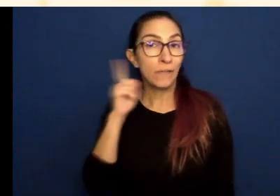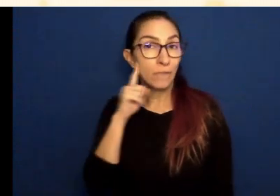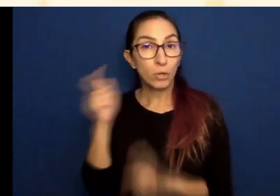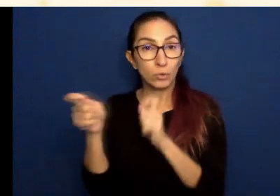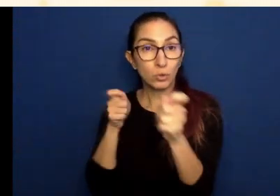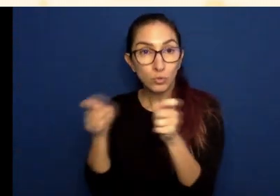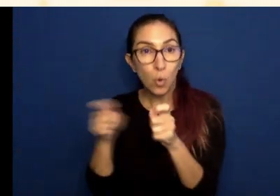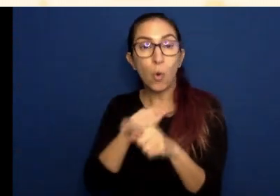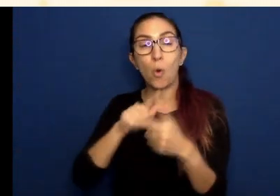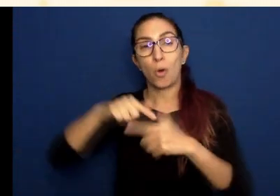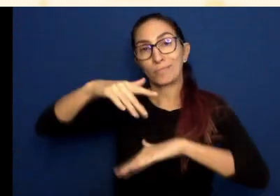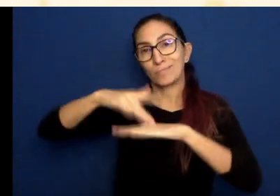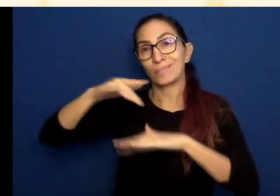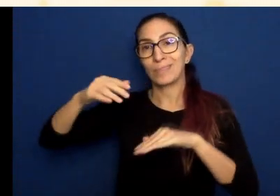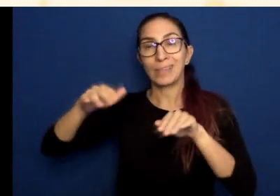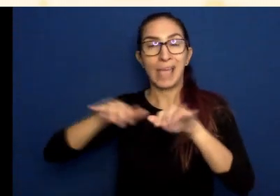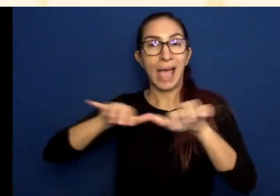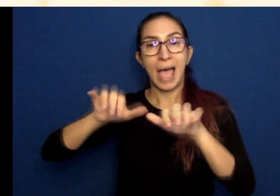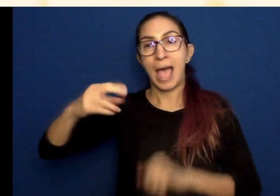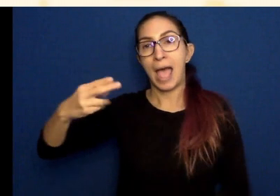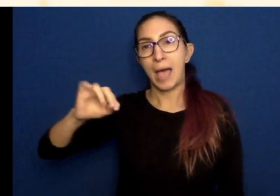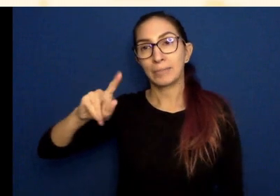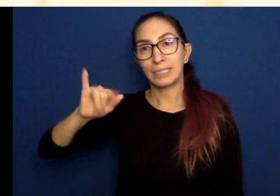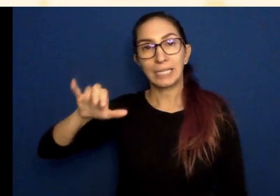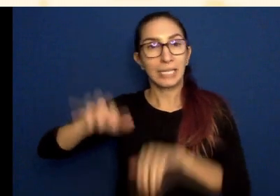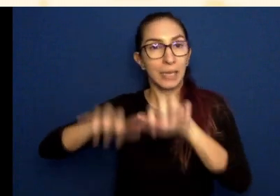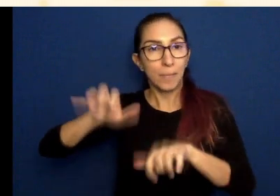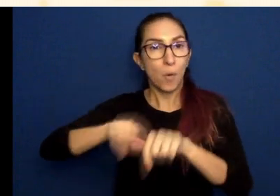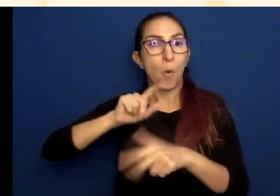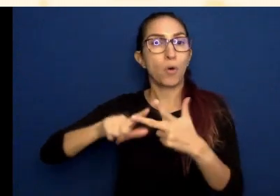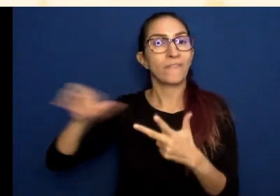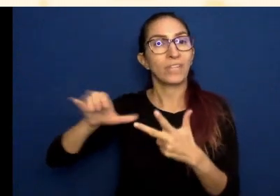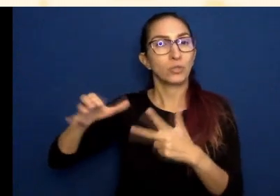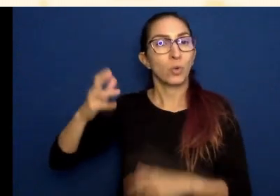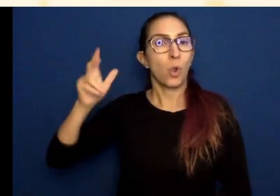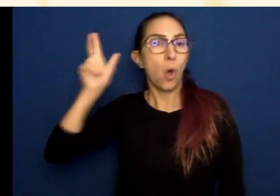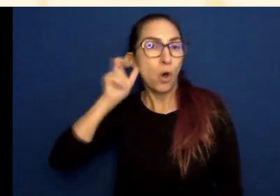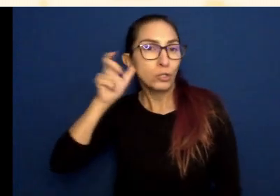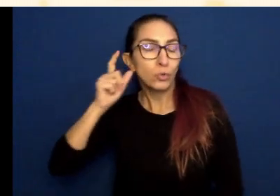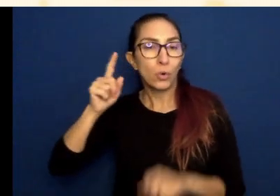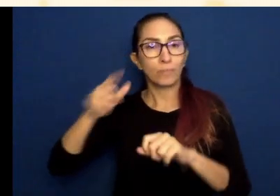on Amazon Kindle, and things like that. But those are the two main screen readers you need to worry about.